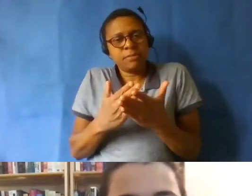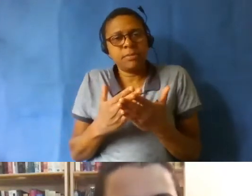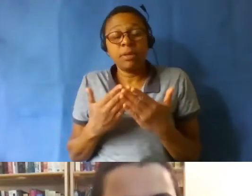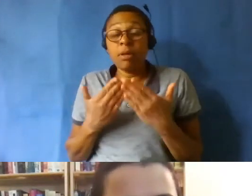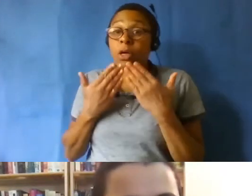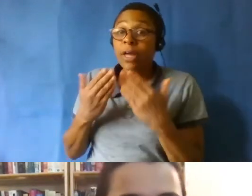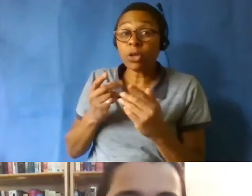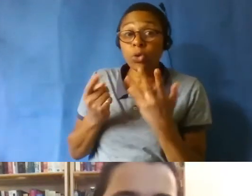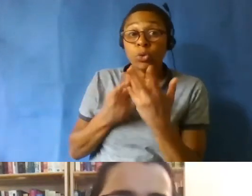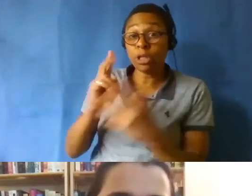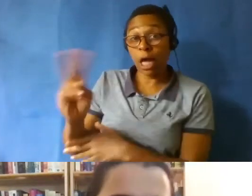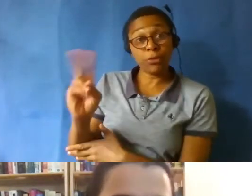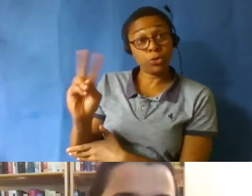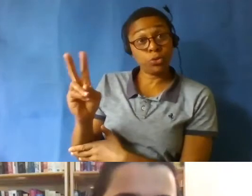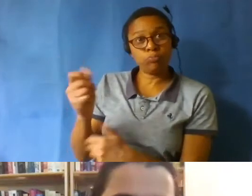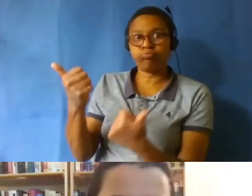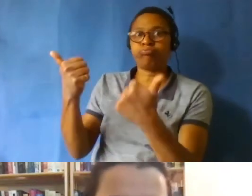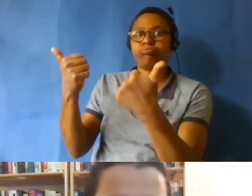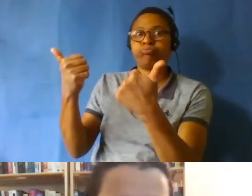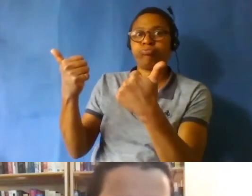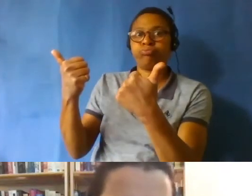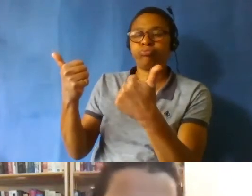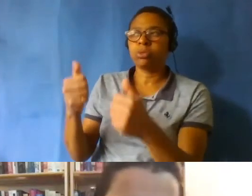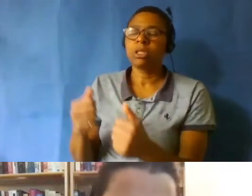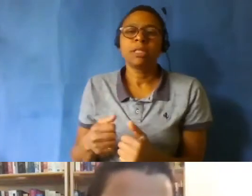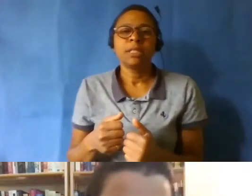for that question. I am definitely drawing on Jasbir Puar